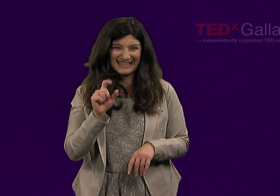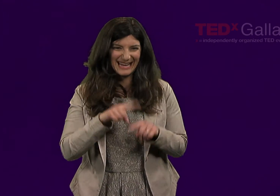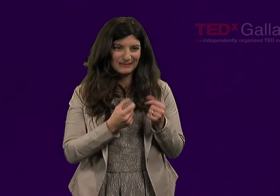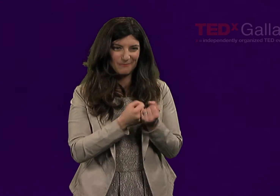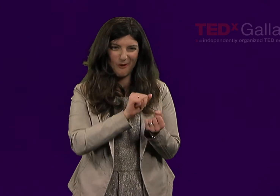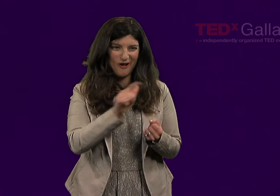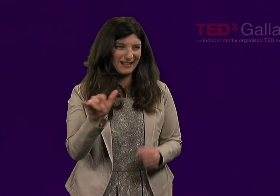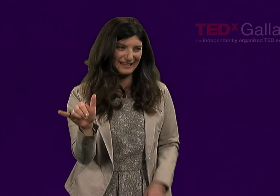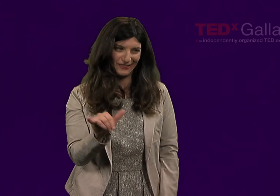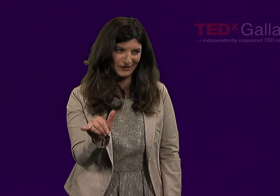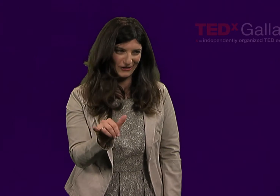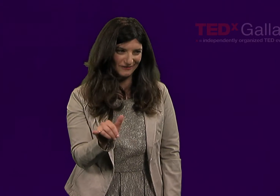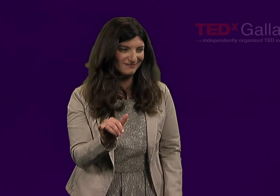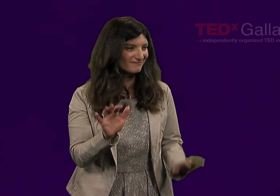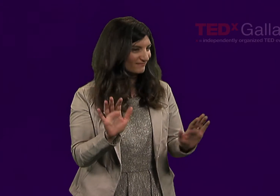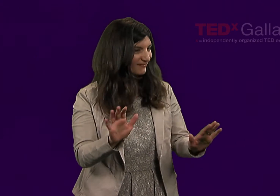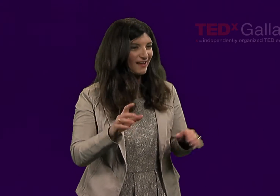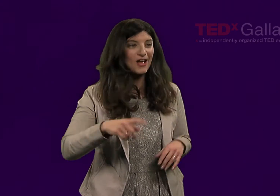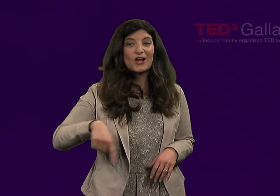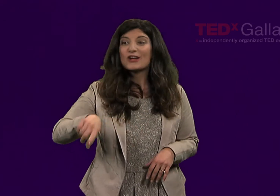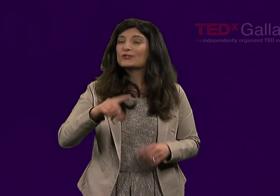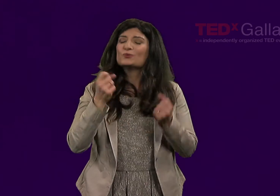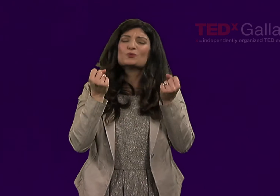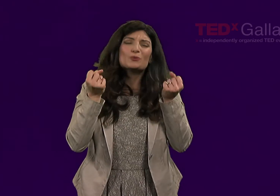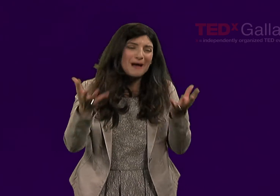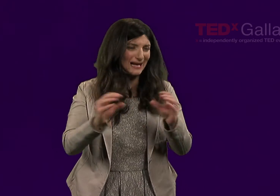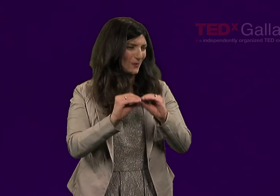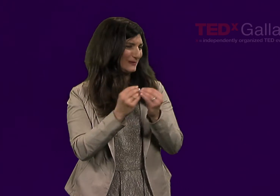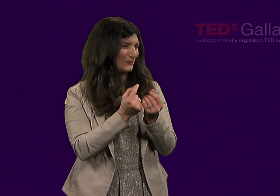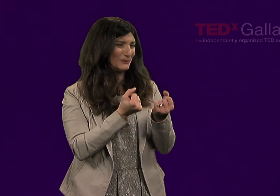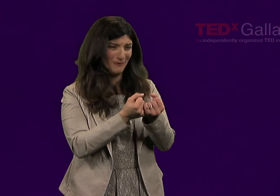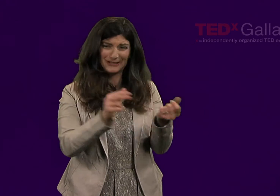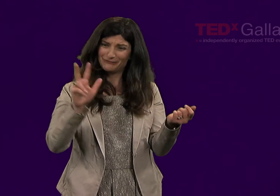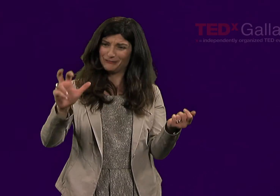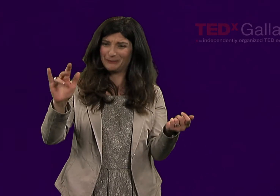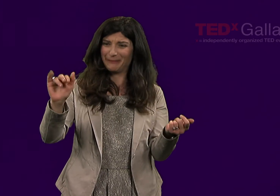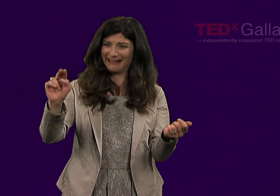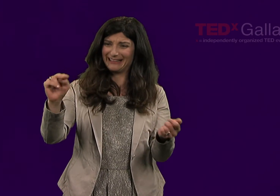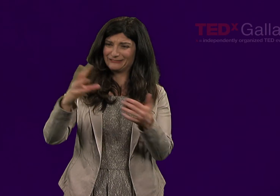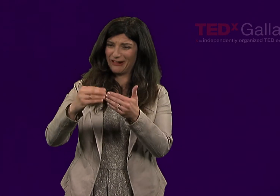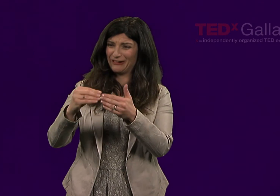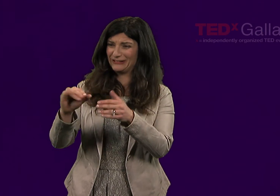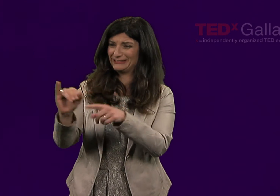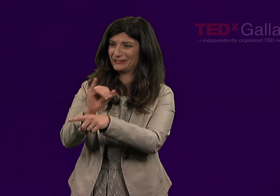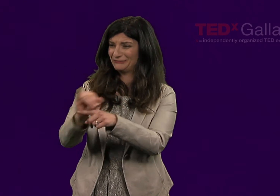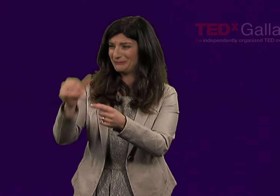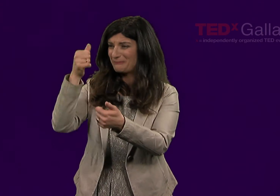No one can support every organization. There are far too many. Not even Bill Gates.